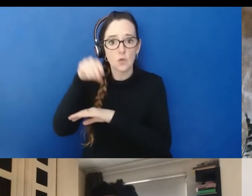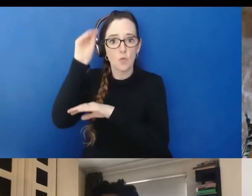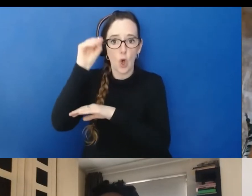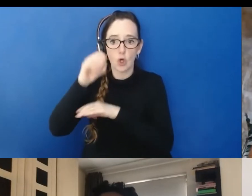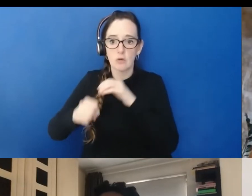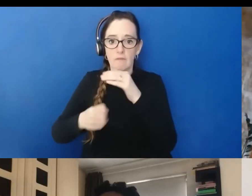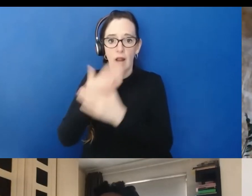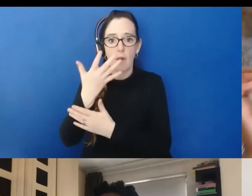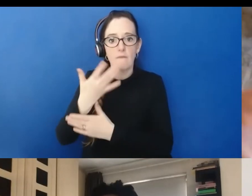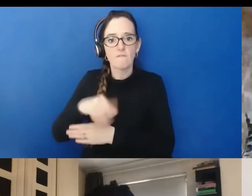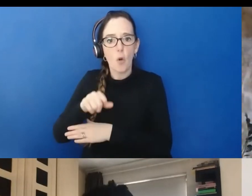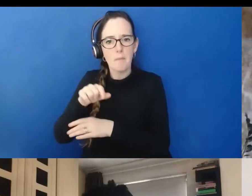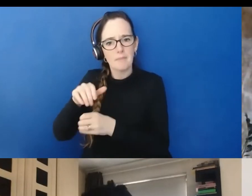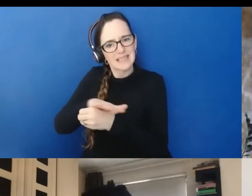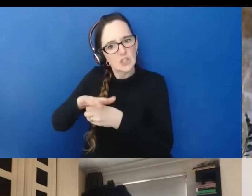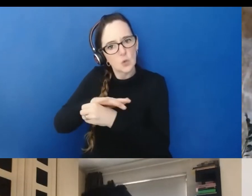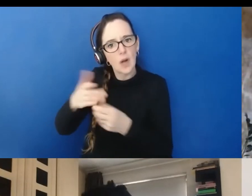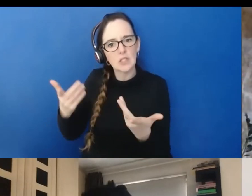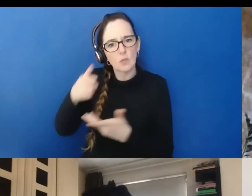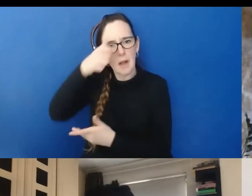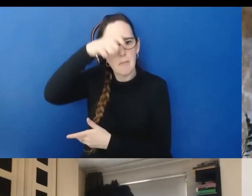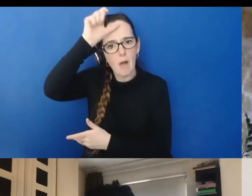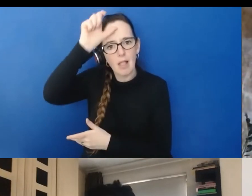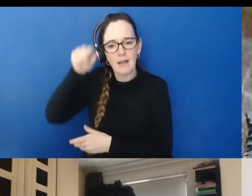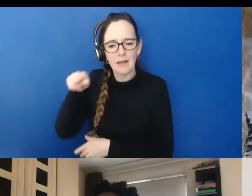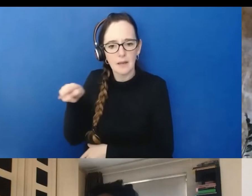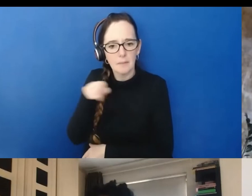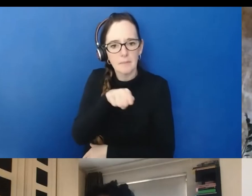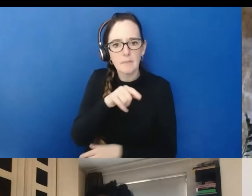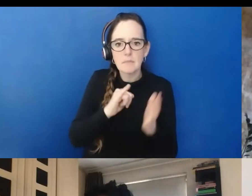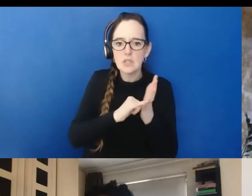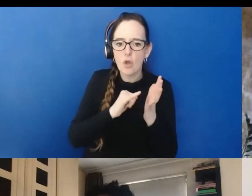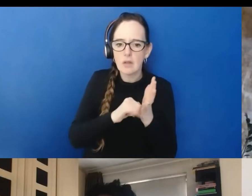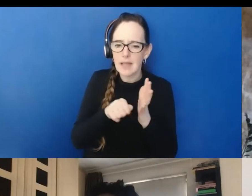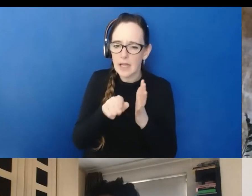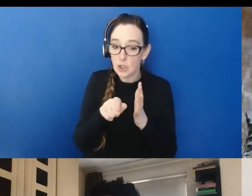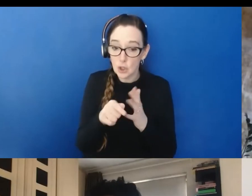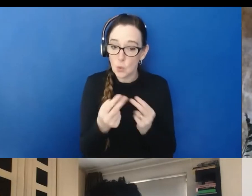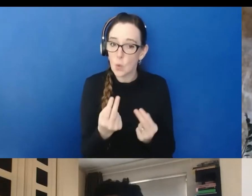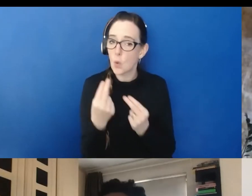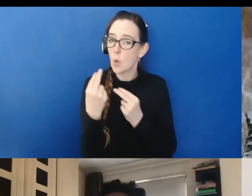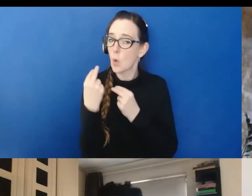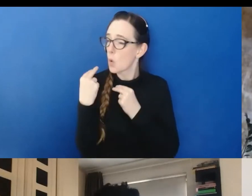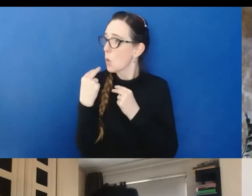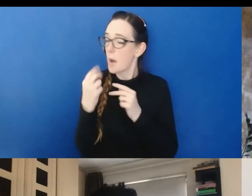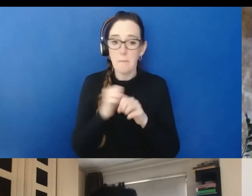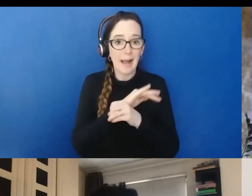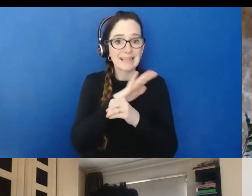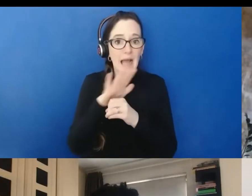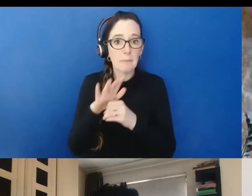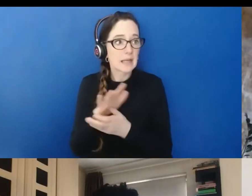and Soledad you were talking about the moment of the pandemic and that loss of space.